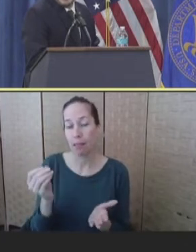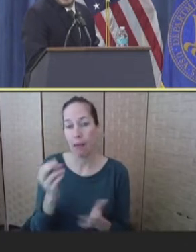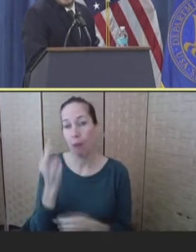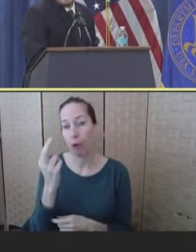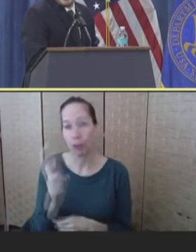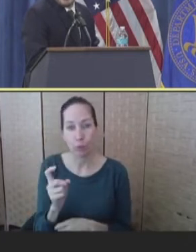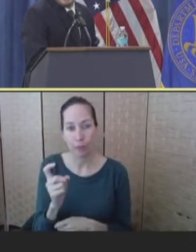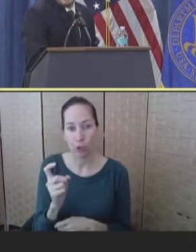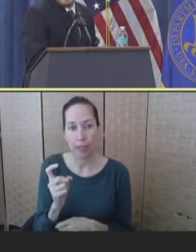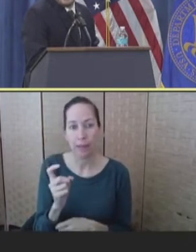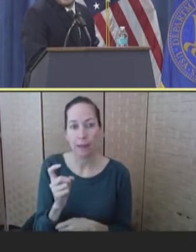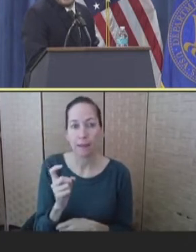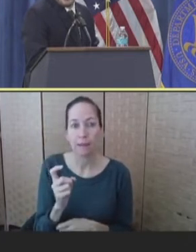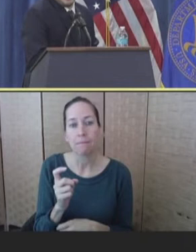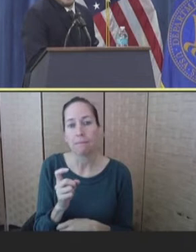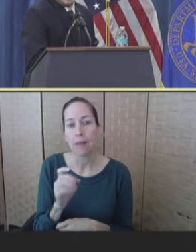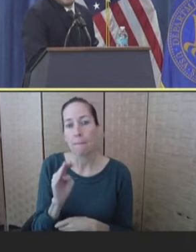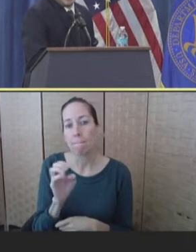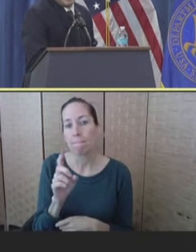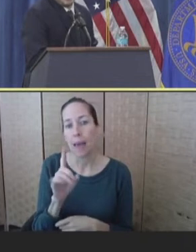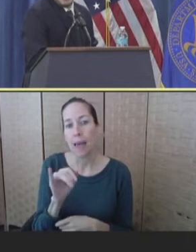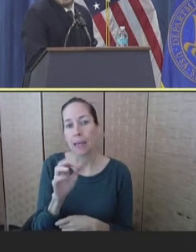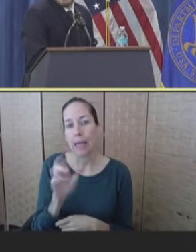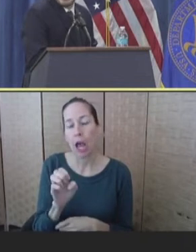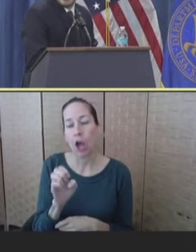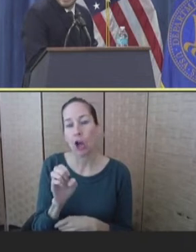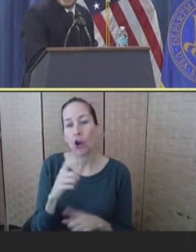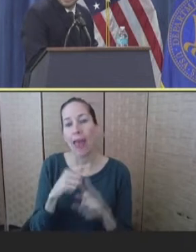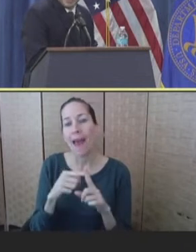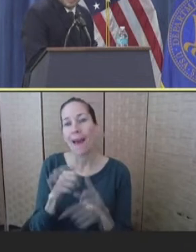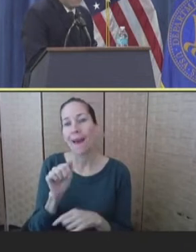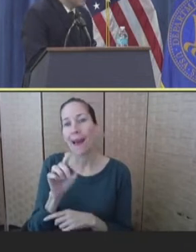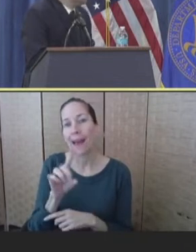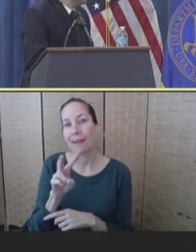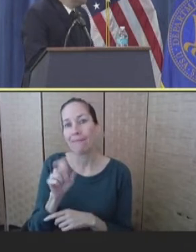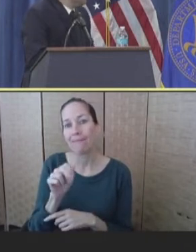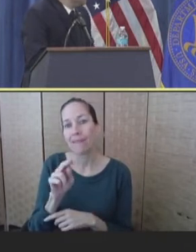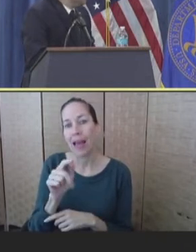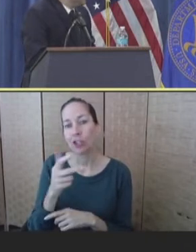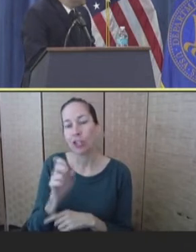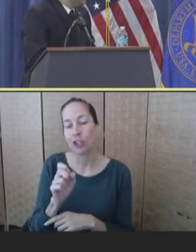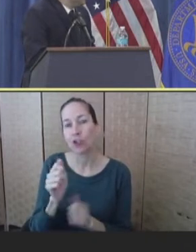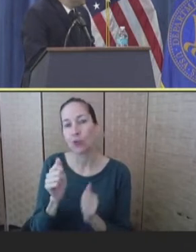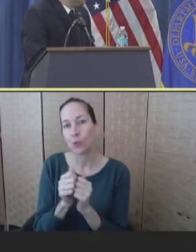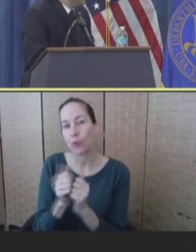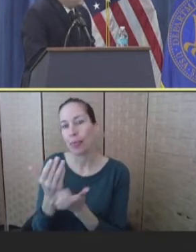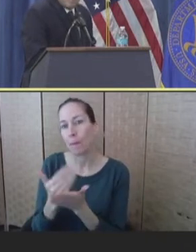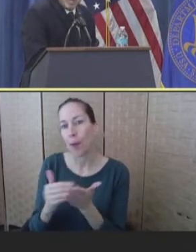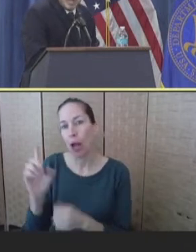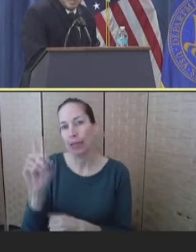It's both Medicare Advantage private and Medicare Advantage with Part D. And of course, as part